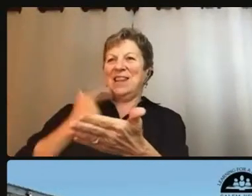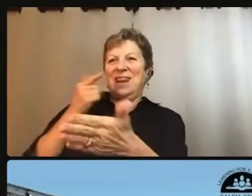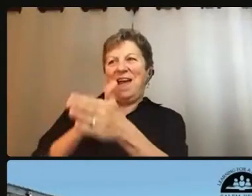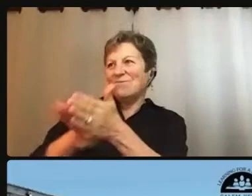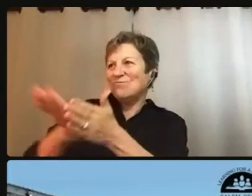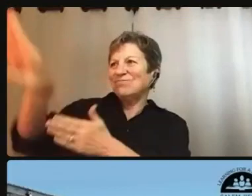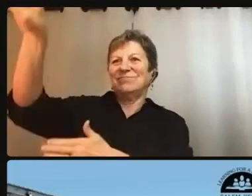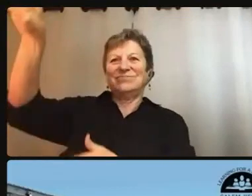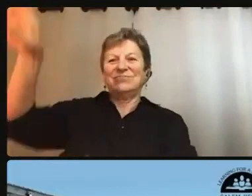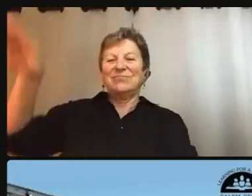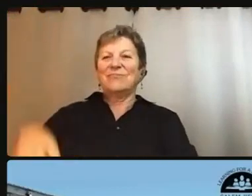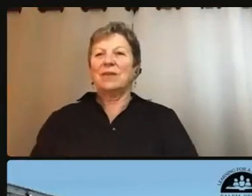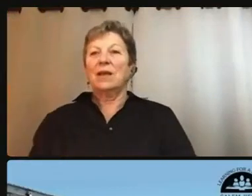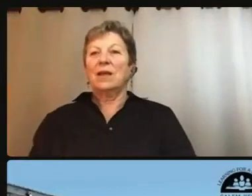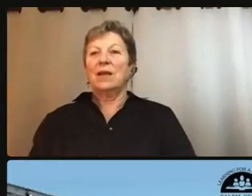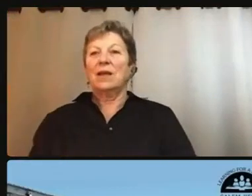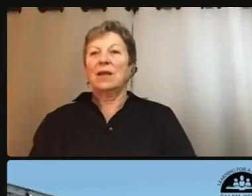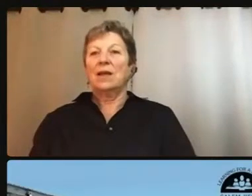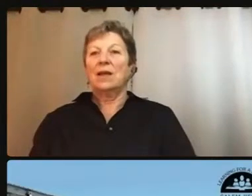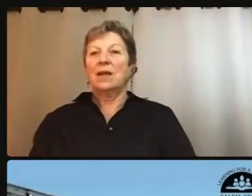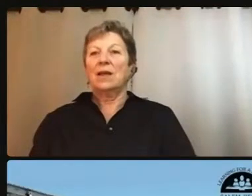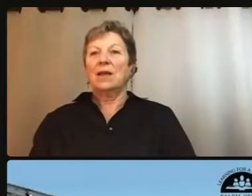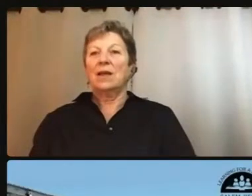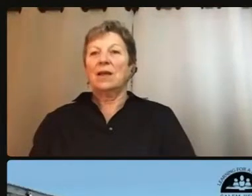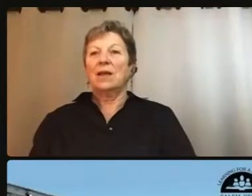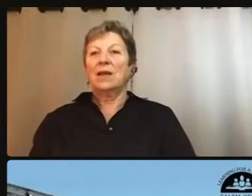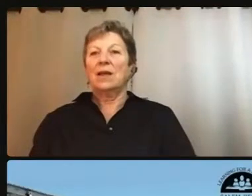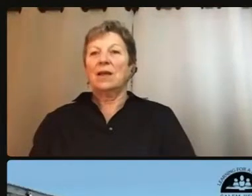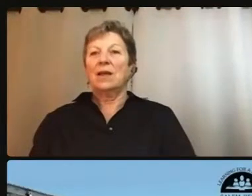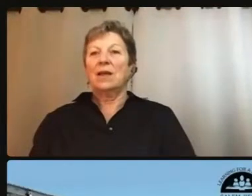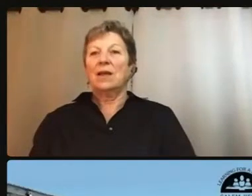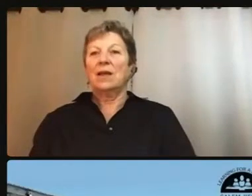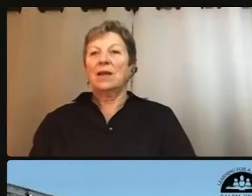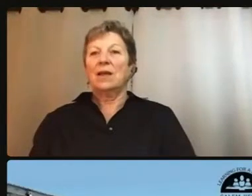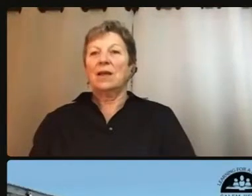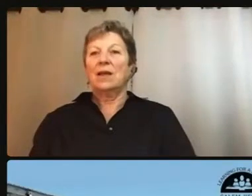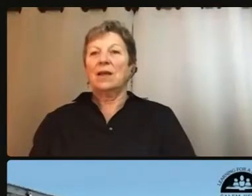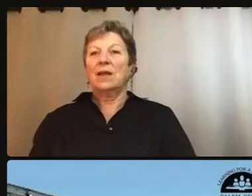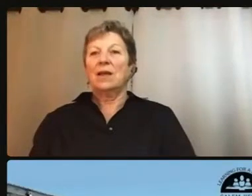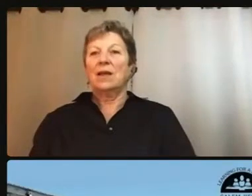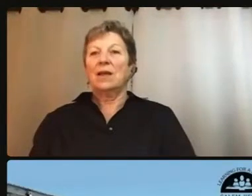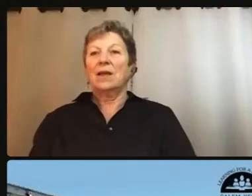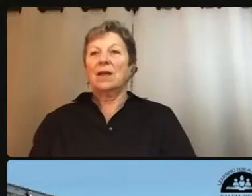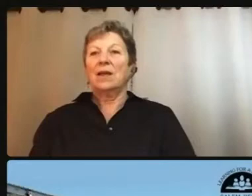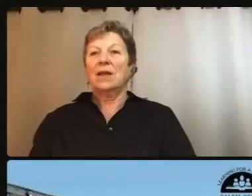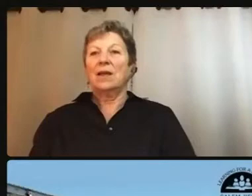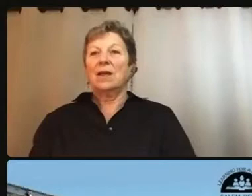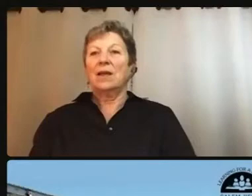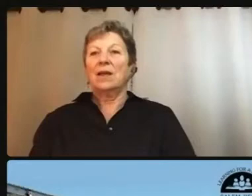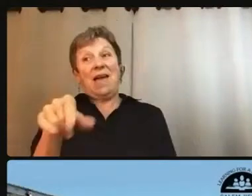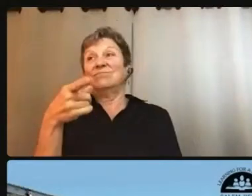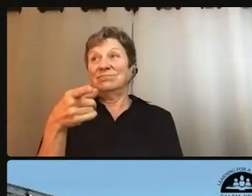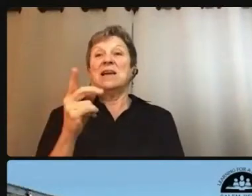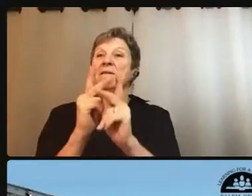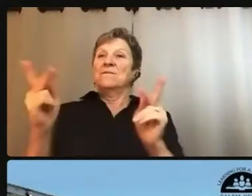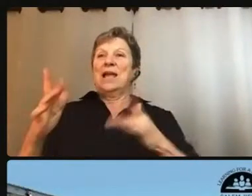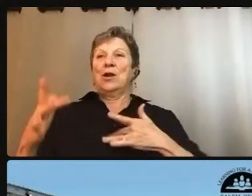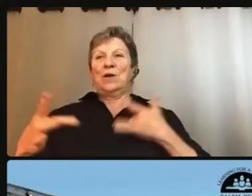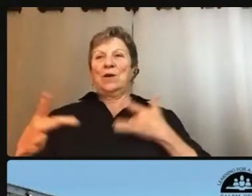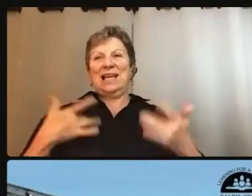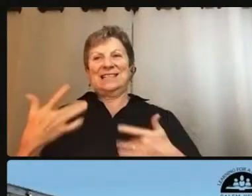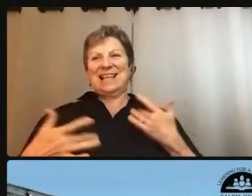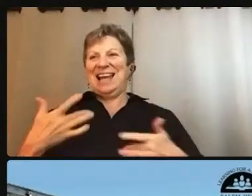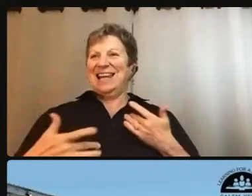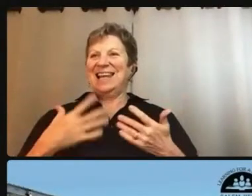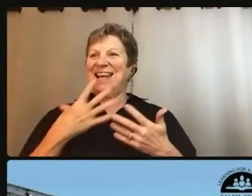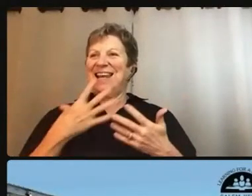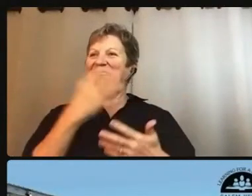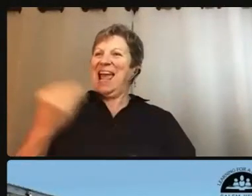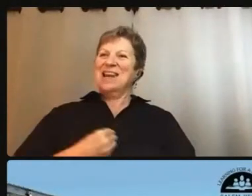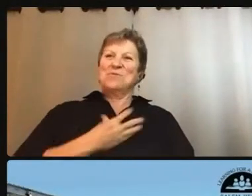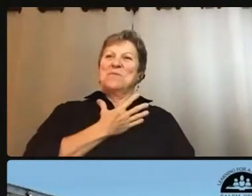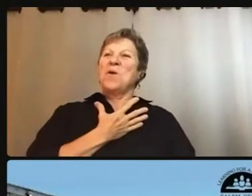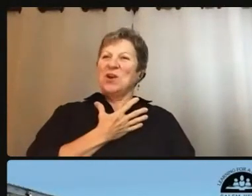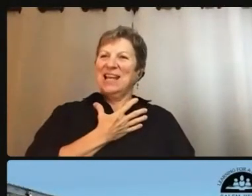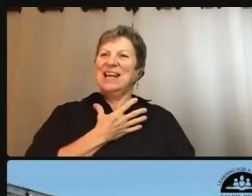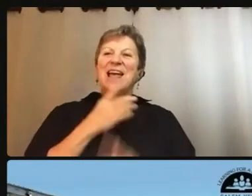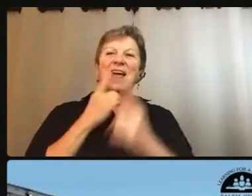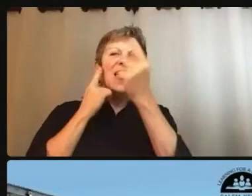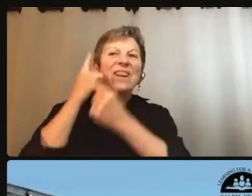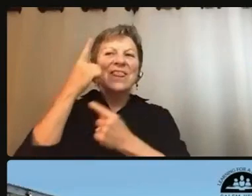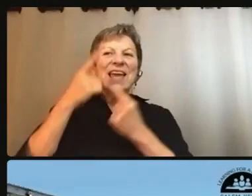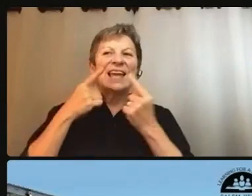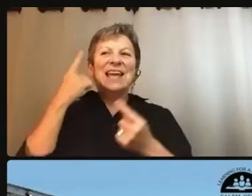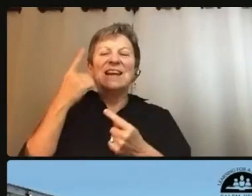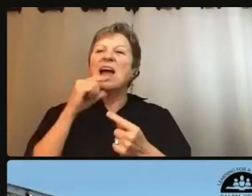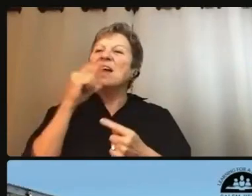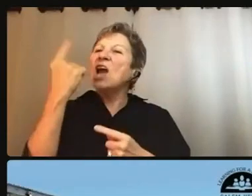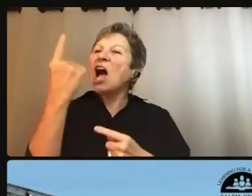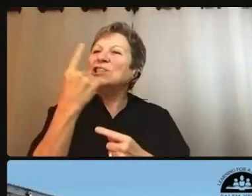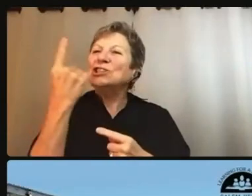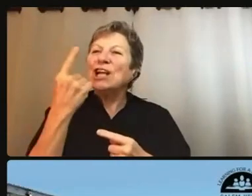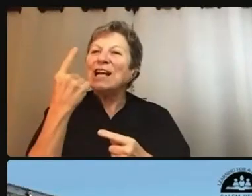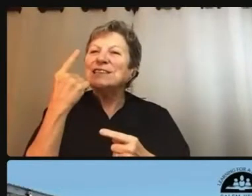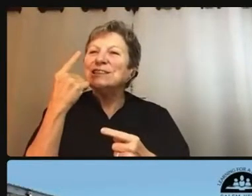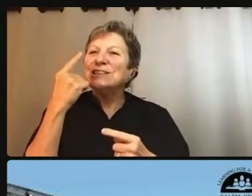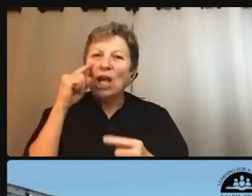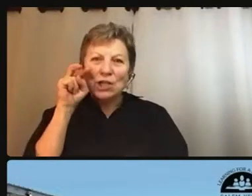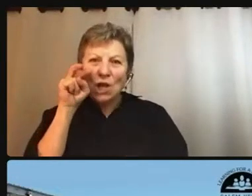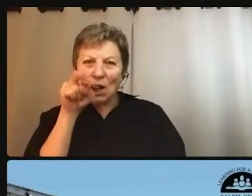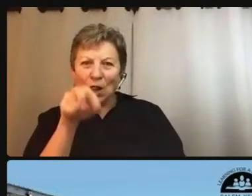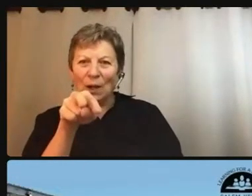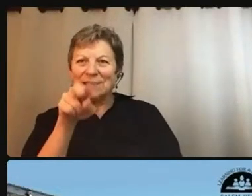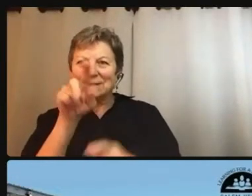THRIVING LIFE TRAJECTORY?